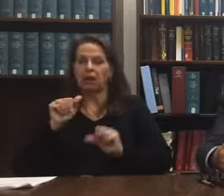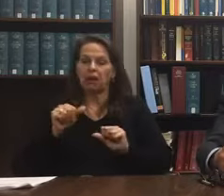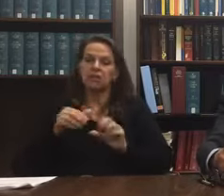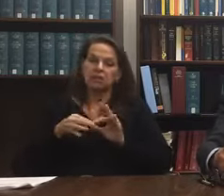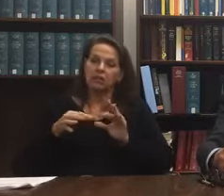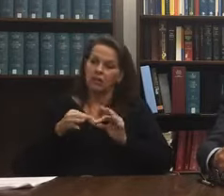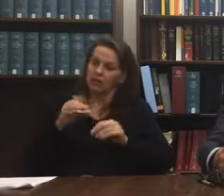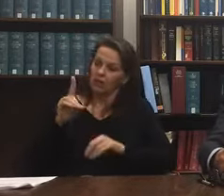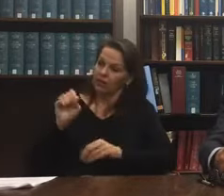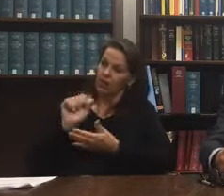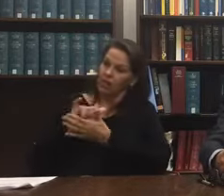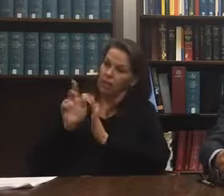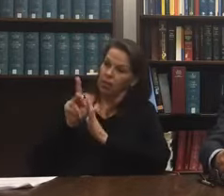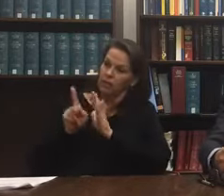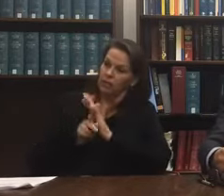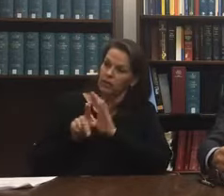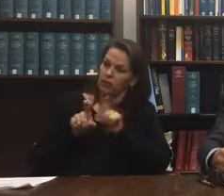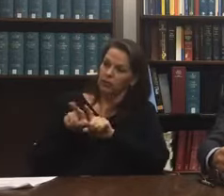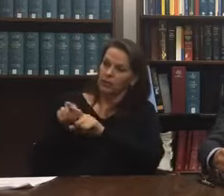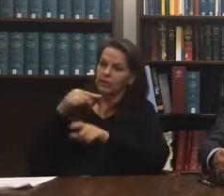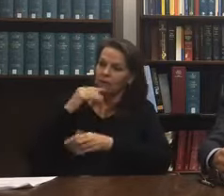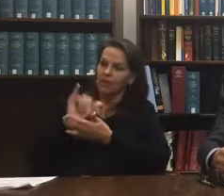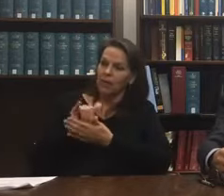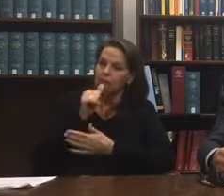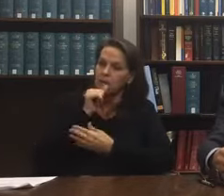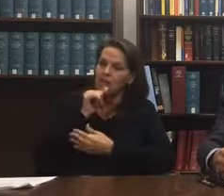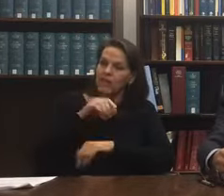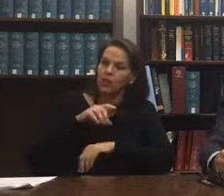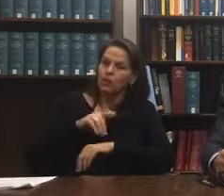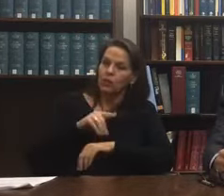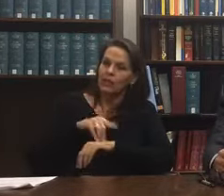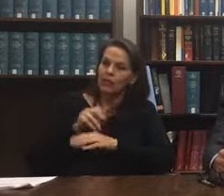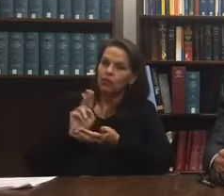doesn't the policy also say that private duty nursing is supposed to prevent